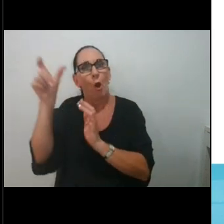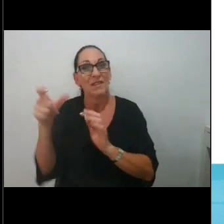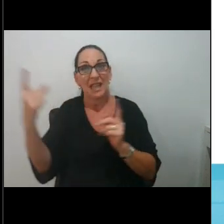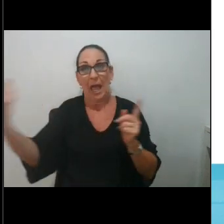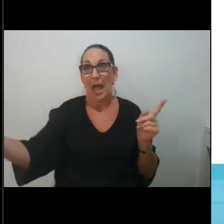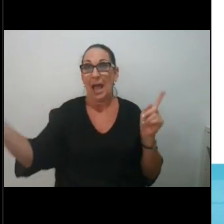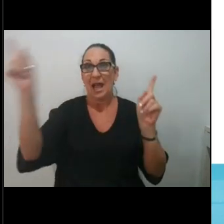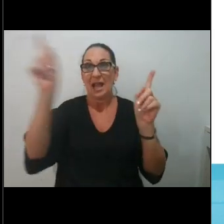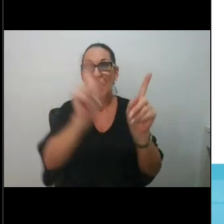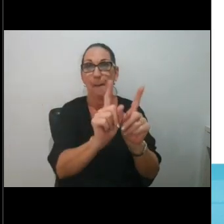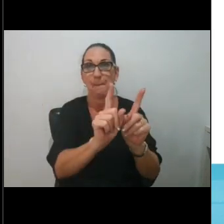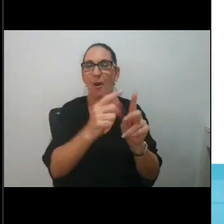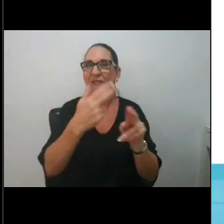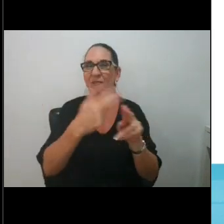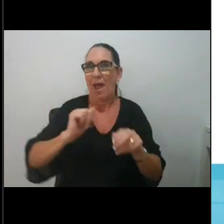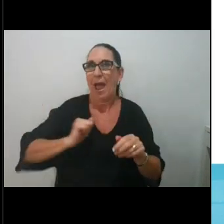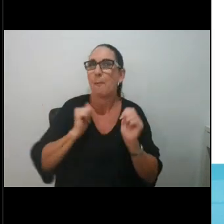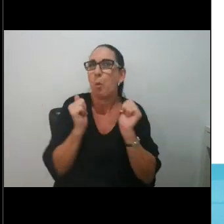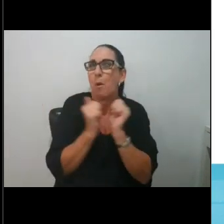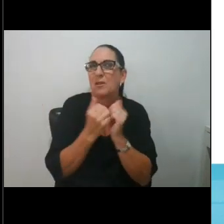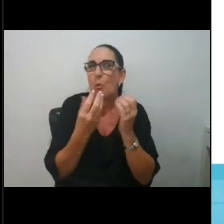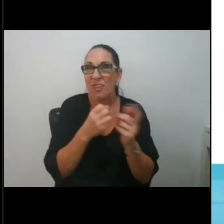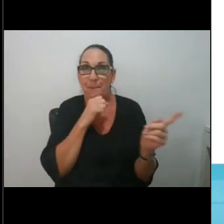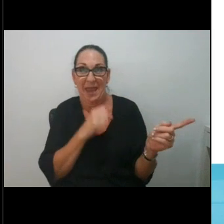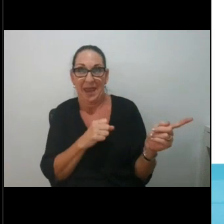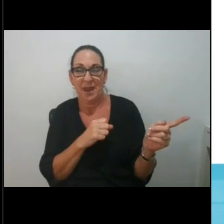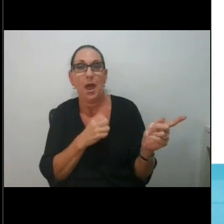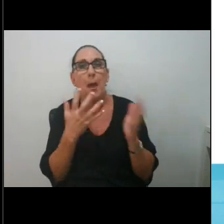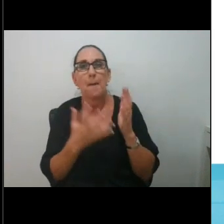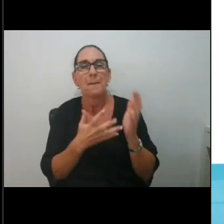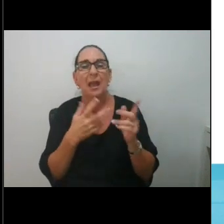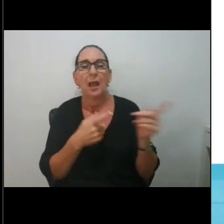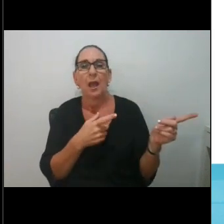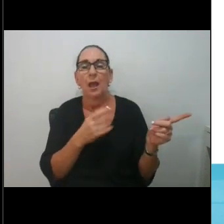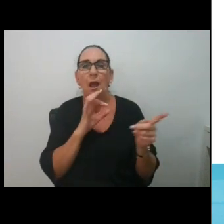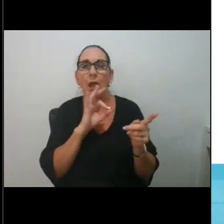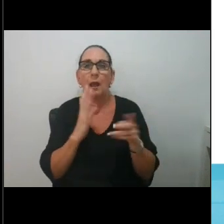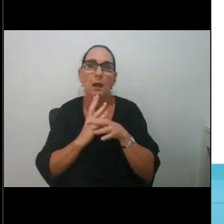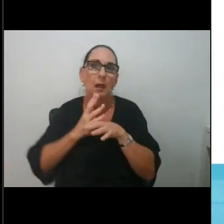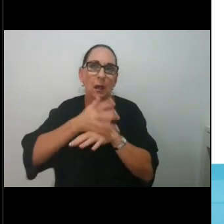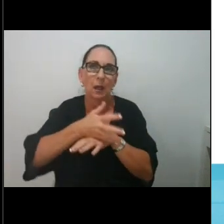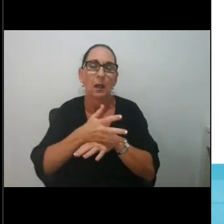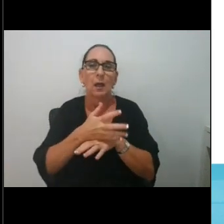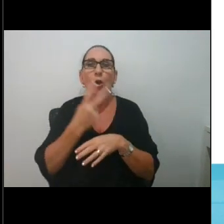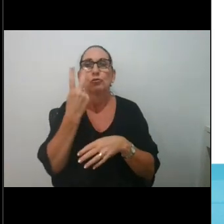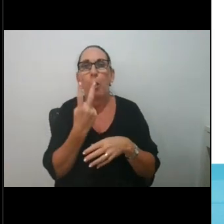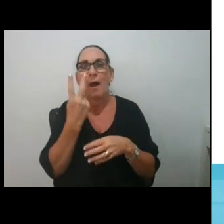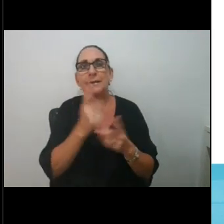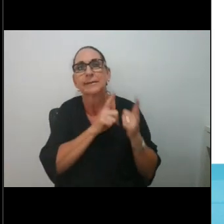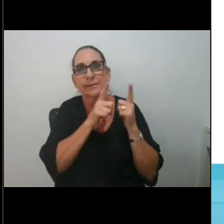this uh participant so that he wasn't having to go to Corrections as well as to see us we did those